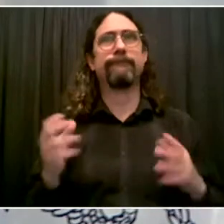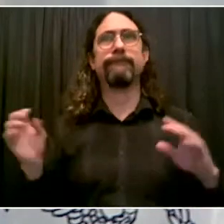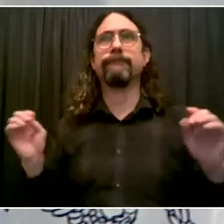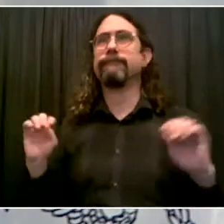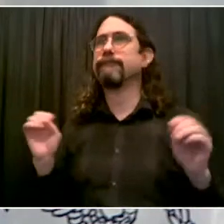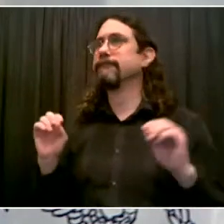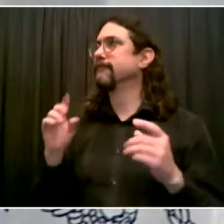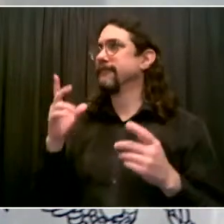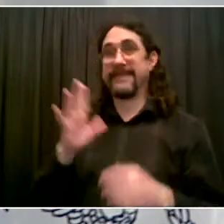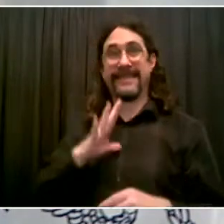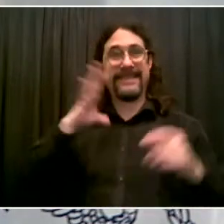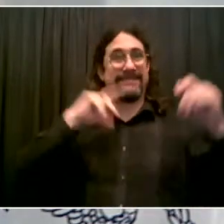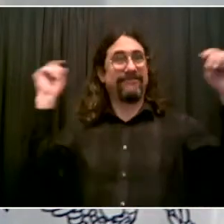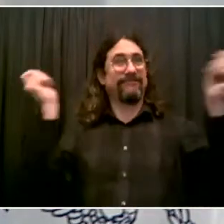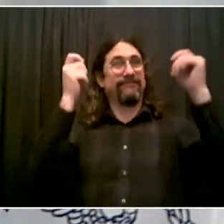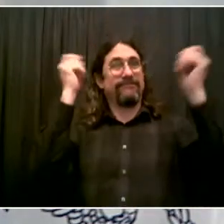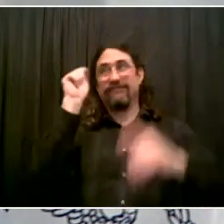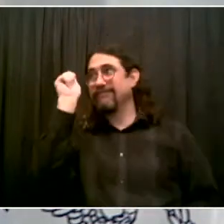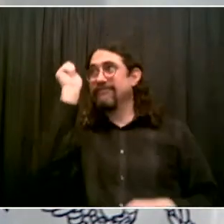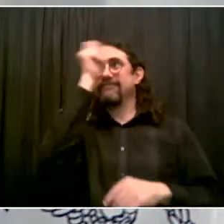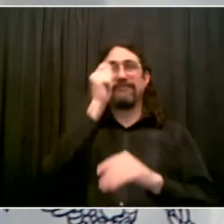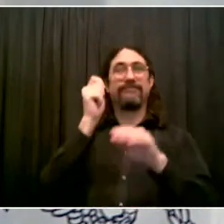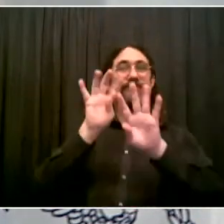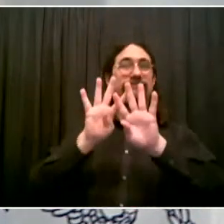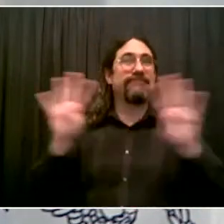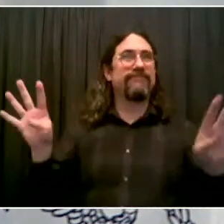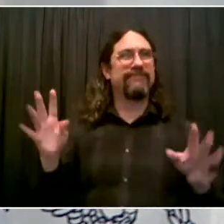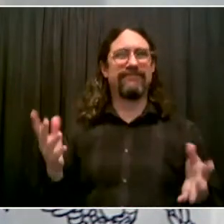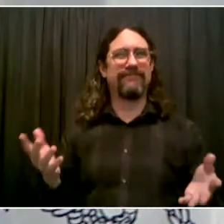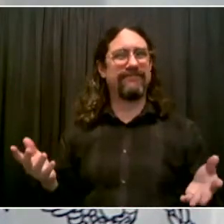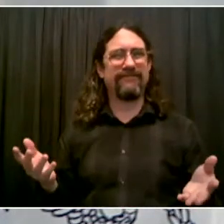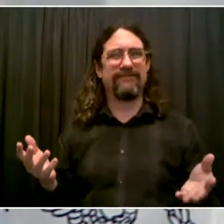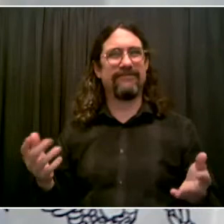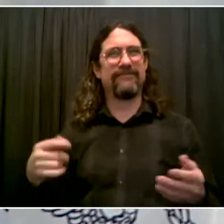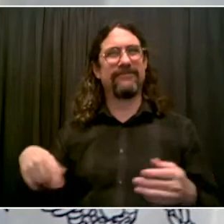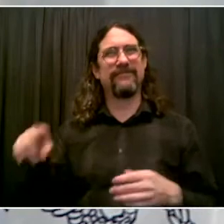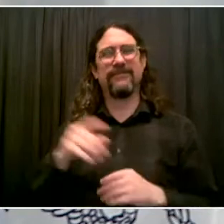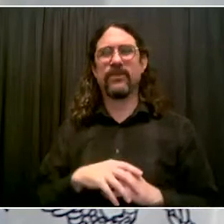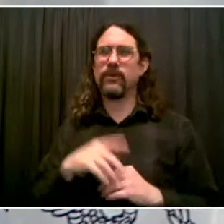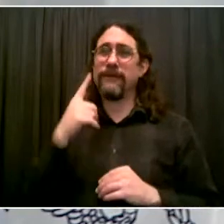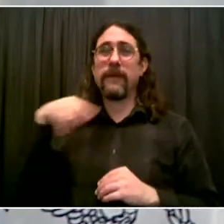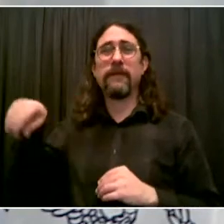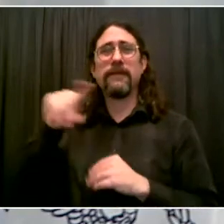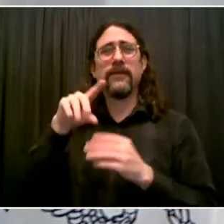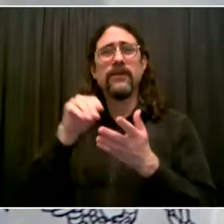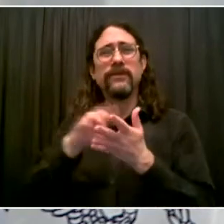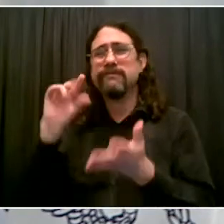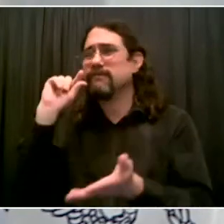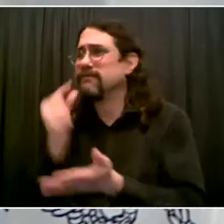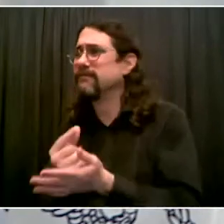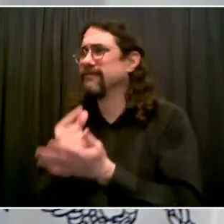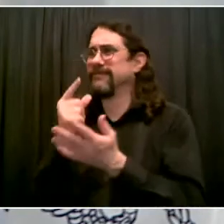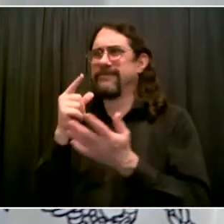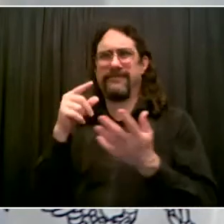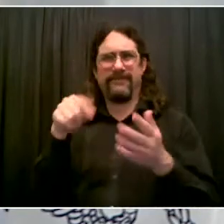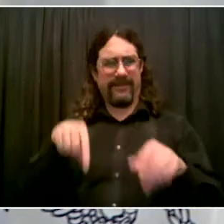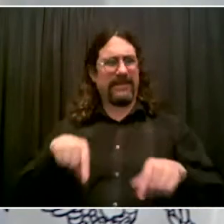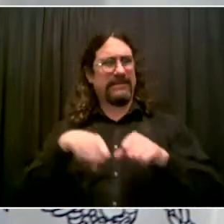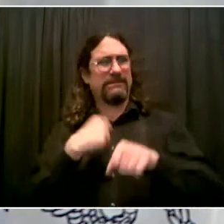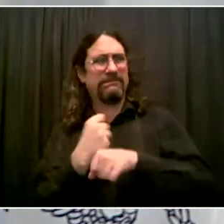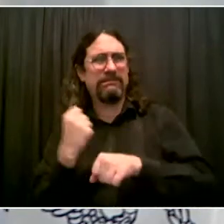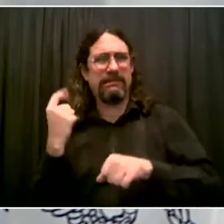GET THE KINDS OF